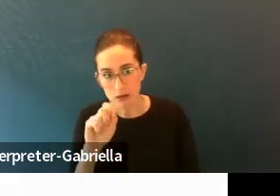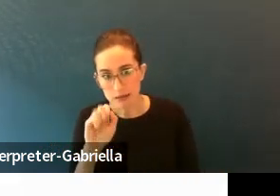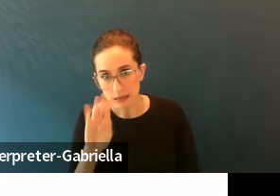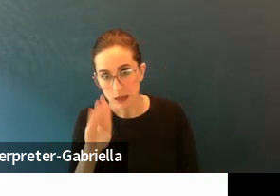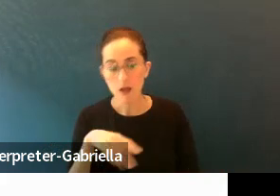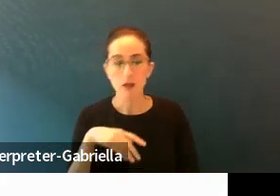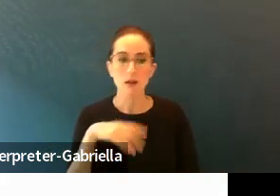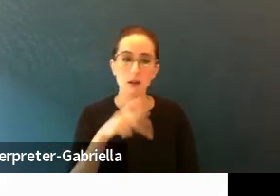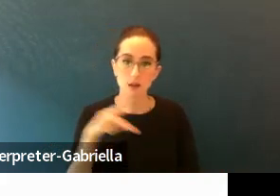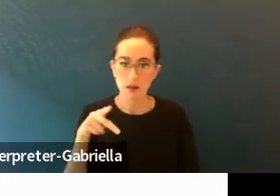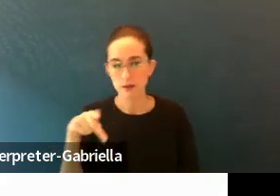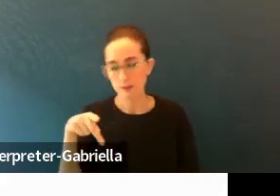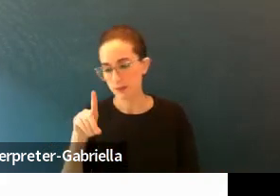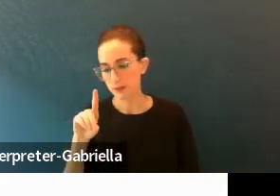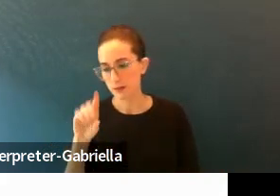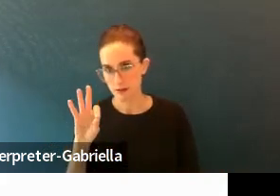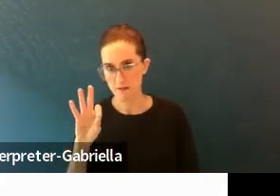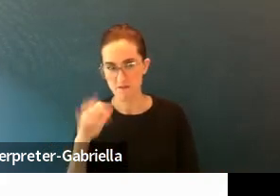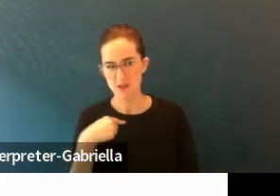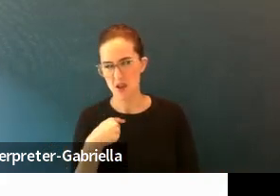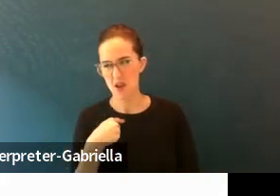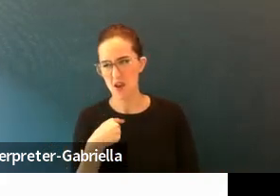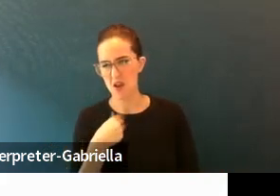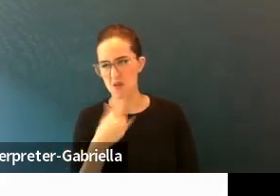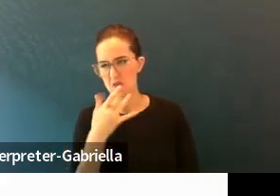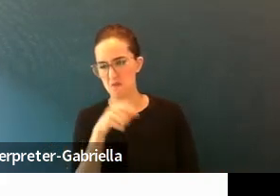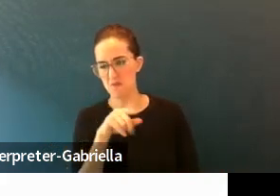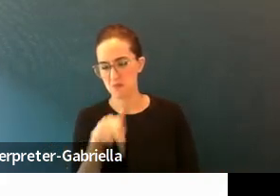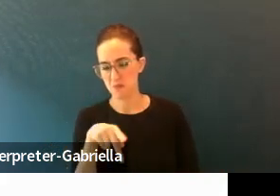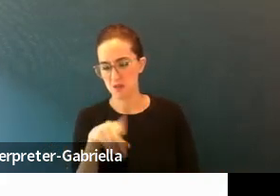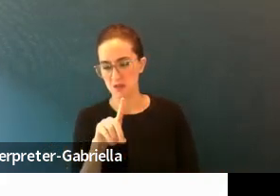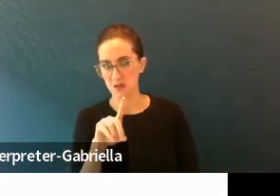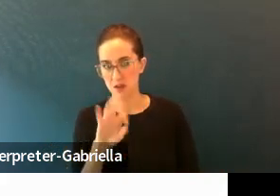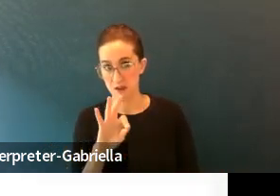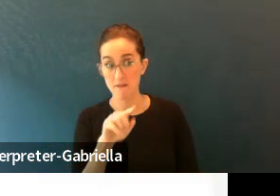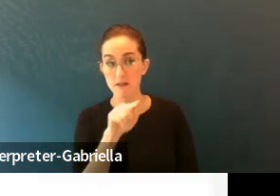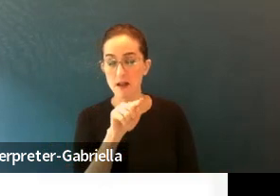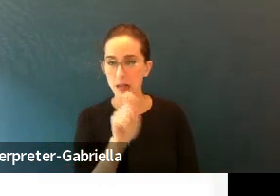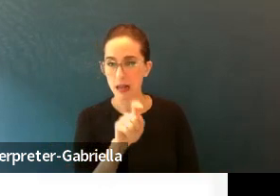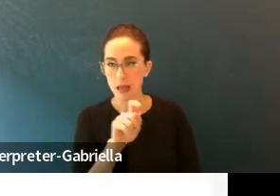And so if we do this view, it's going to do everything So I'll download that